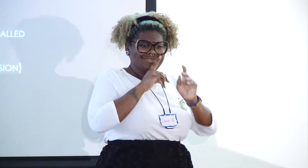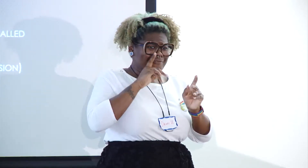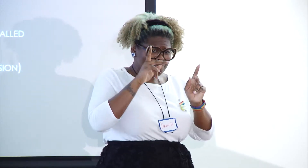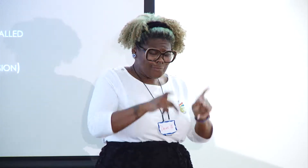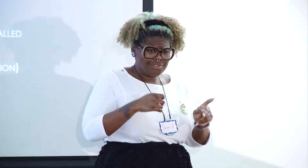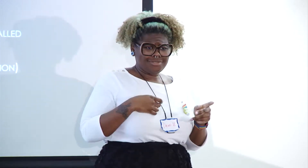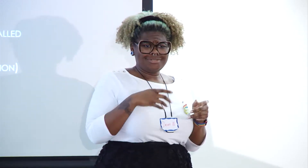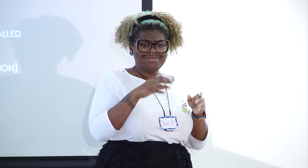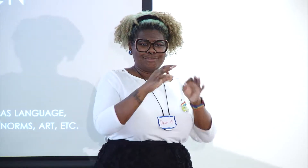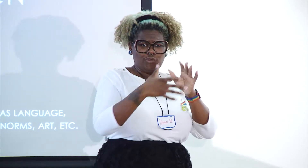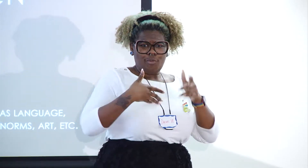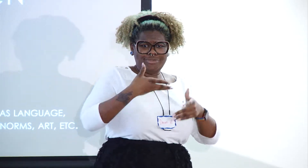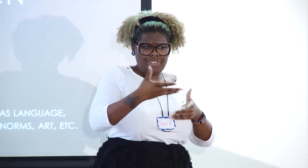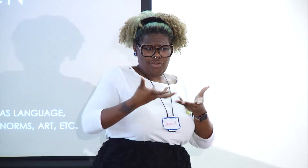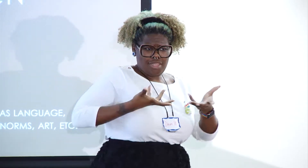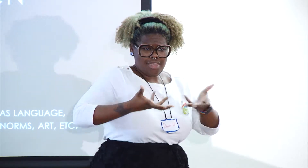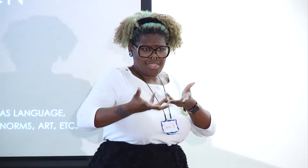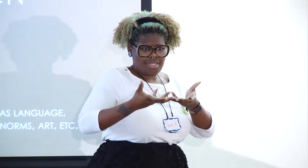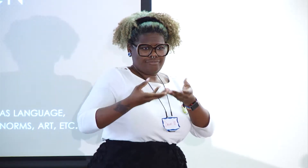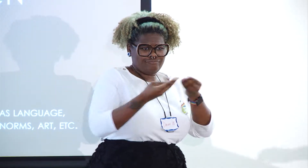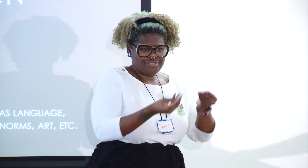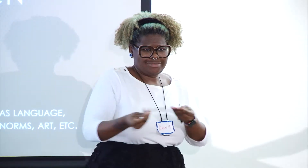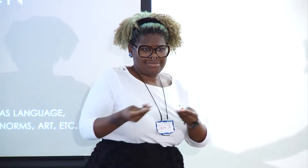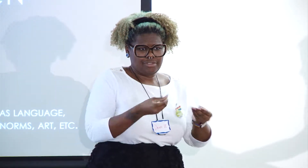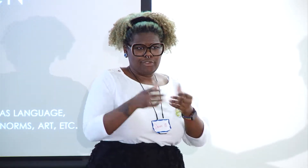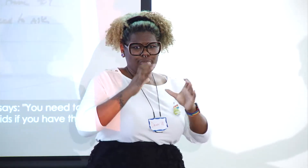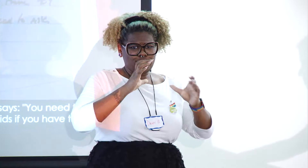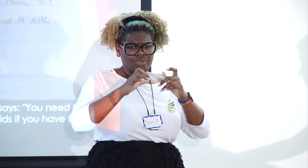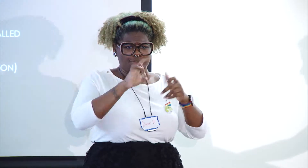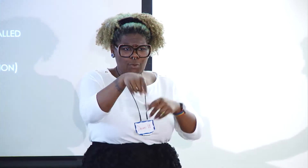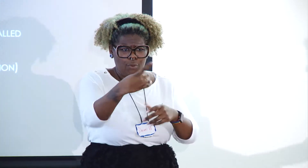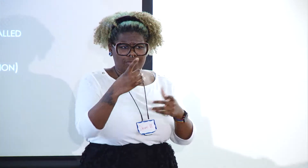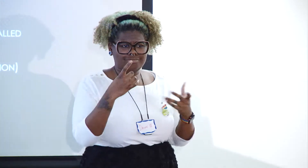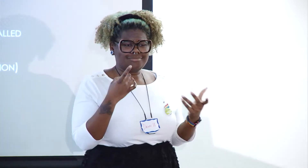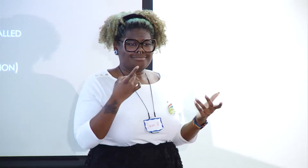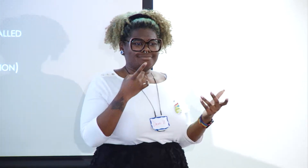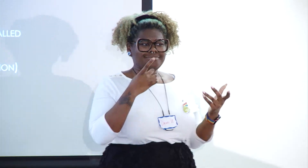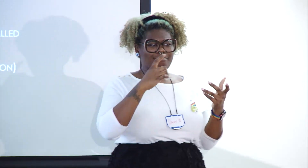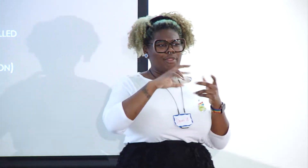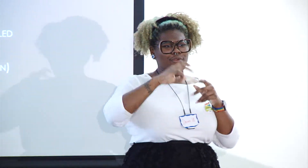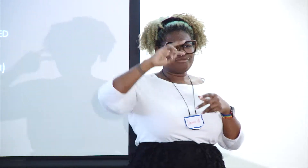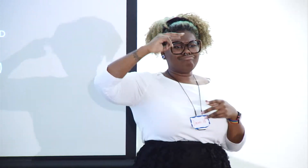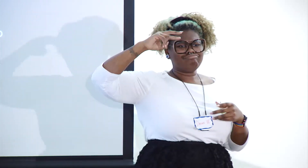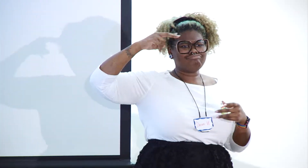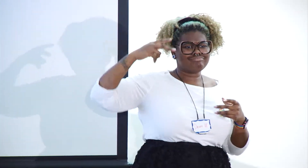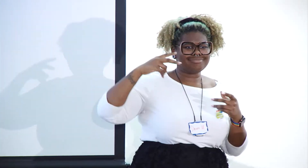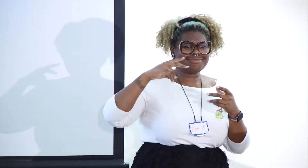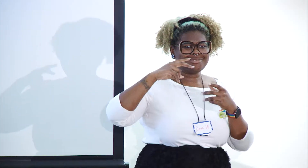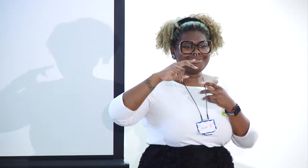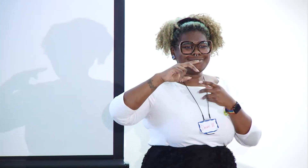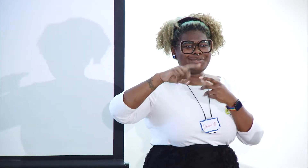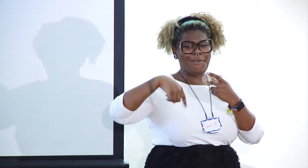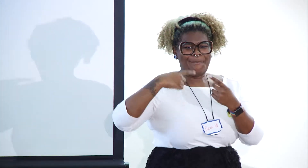The interpreter is there for communication access. That's all. They're not there to be the representative